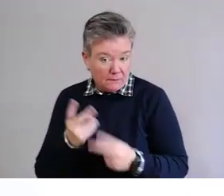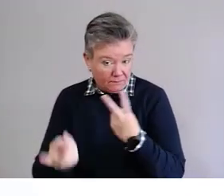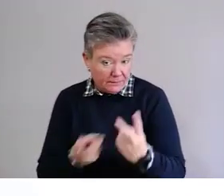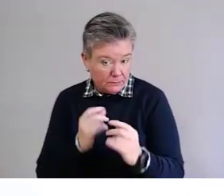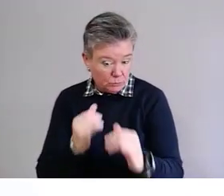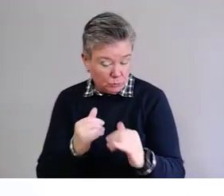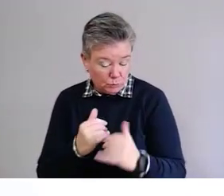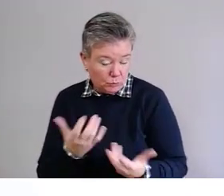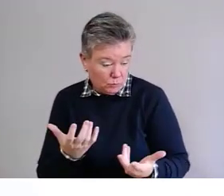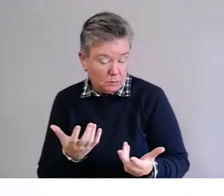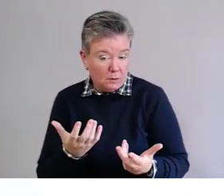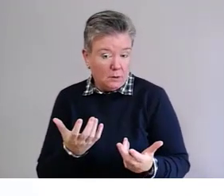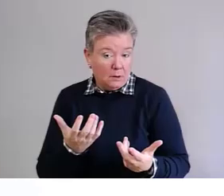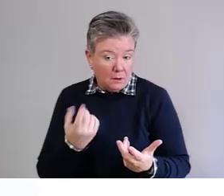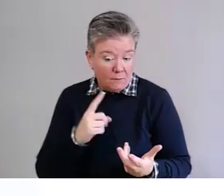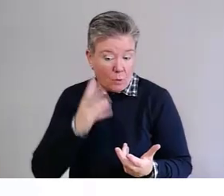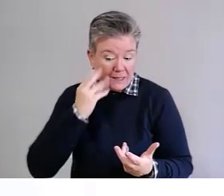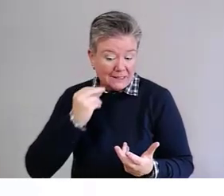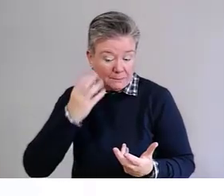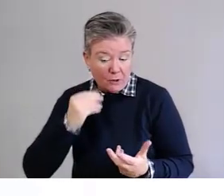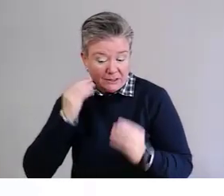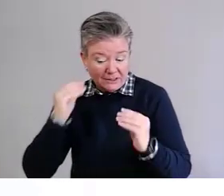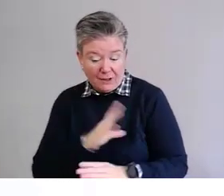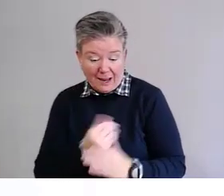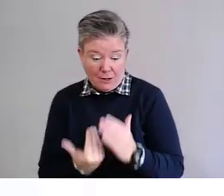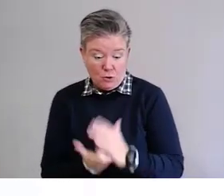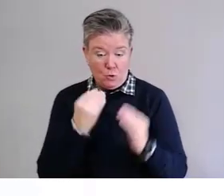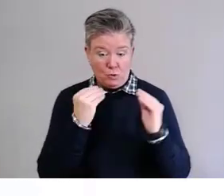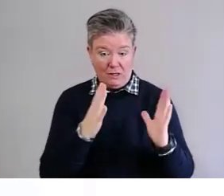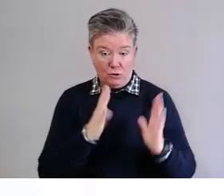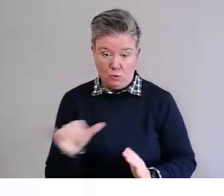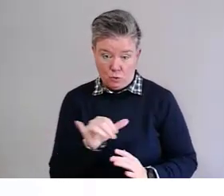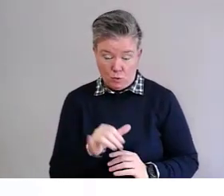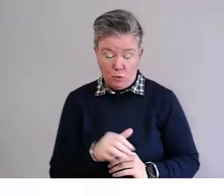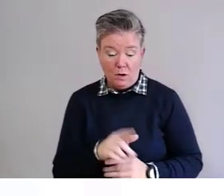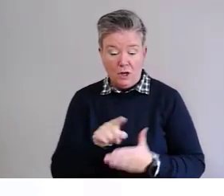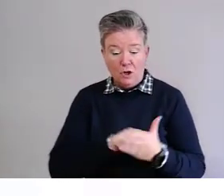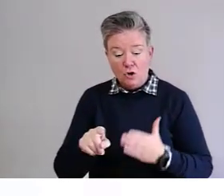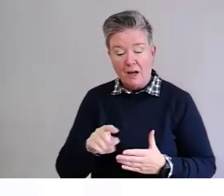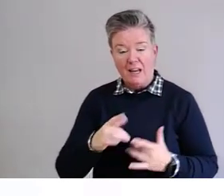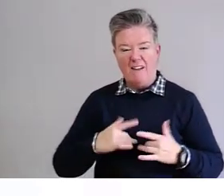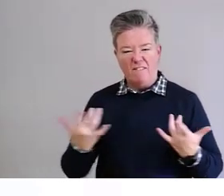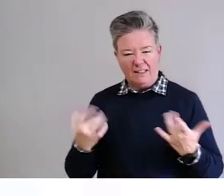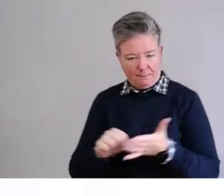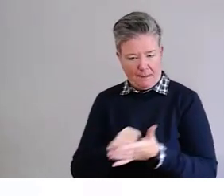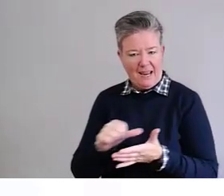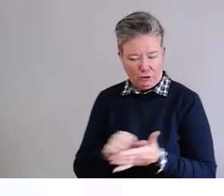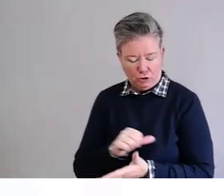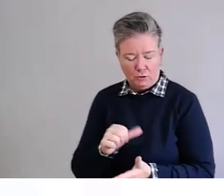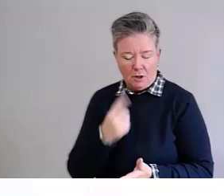for experienced teachers and new teachers alike, check out our Events page for information